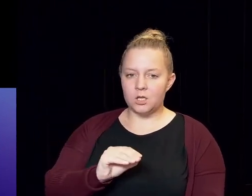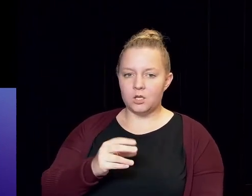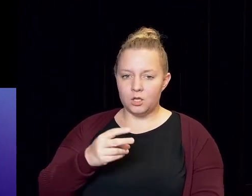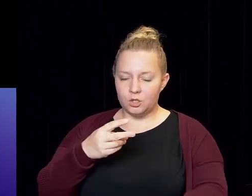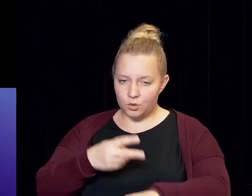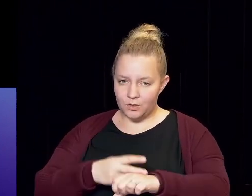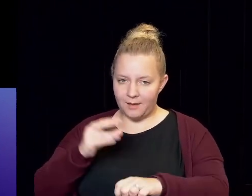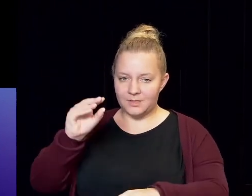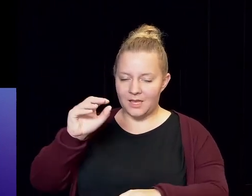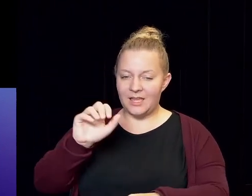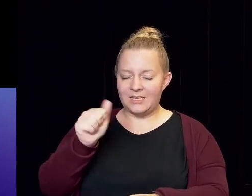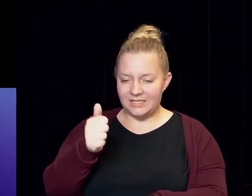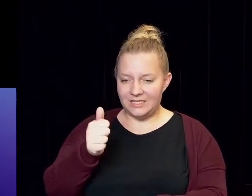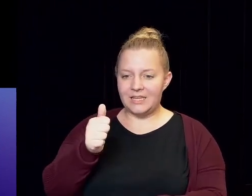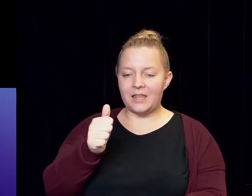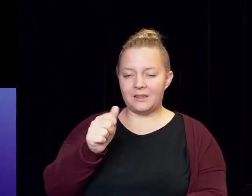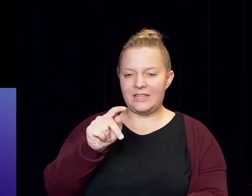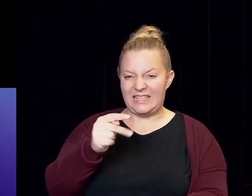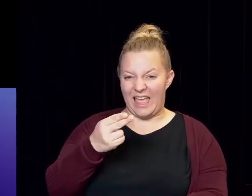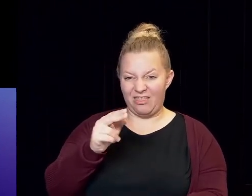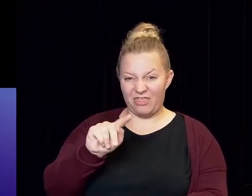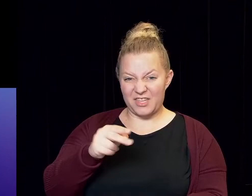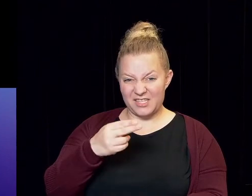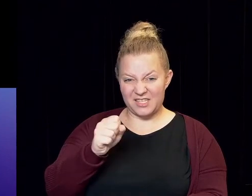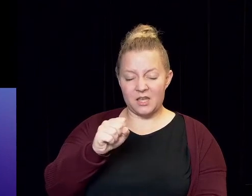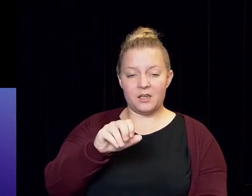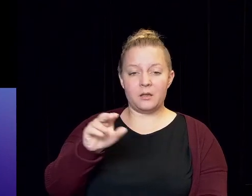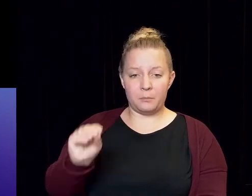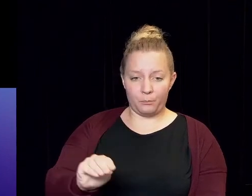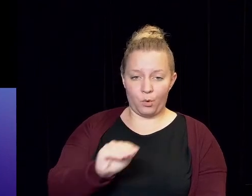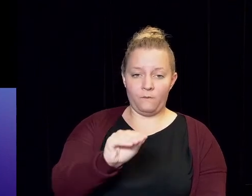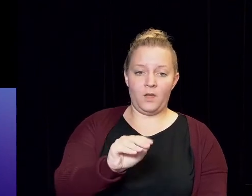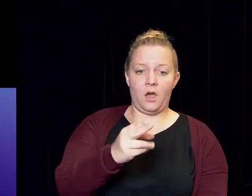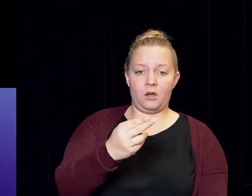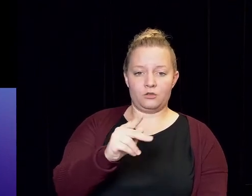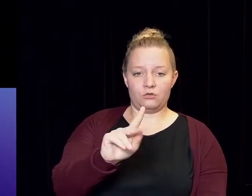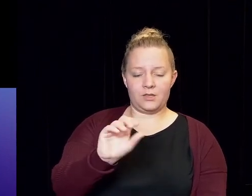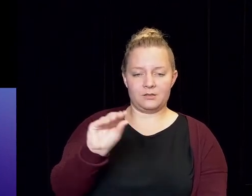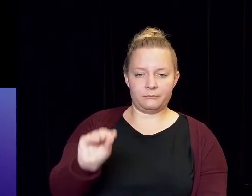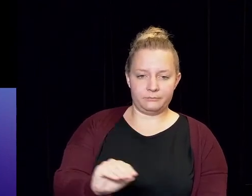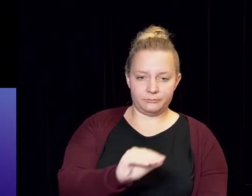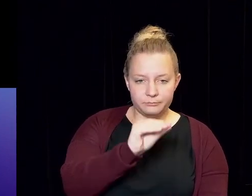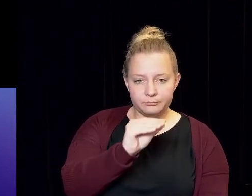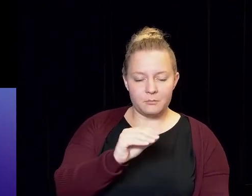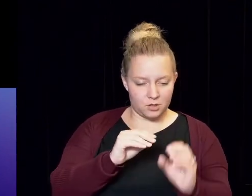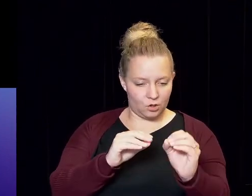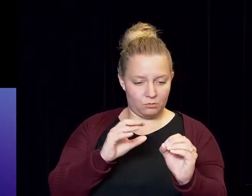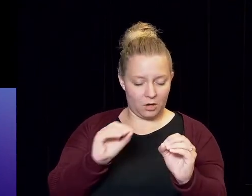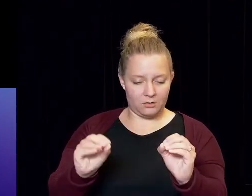empty space here which means I need to show that by putting a 0 in its place. So, it becomes